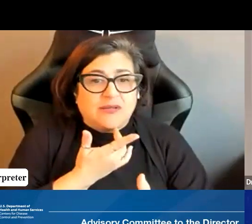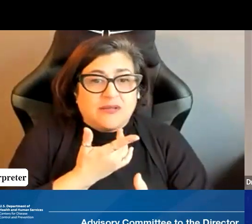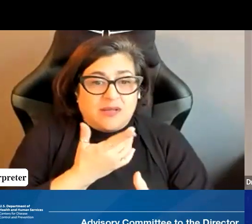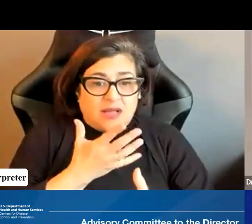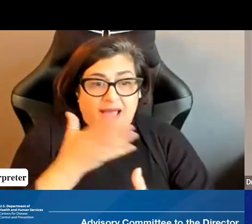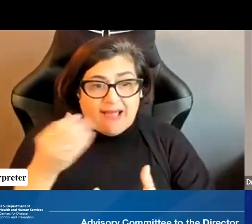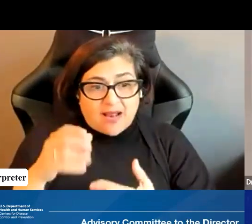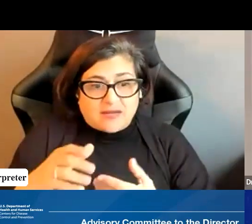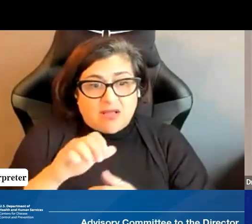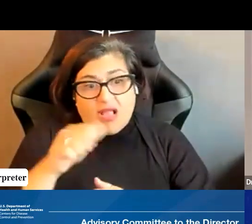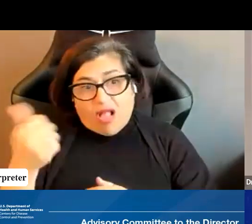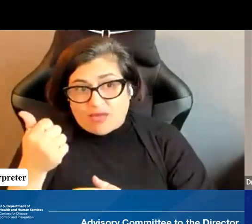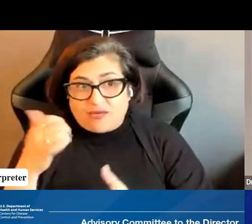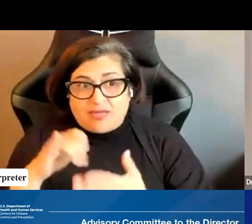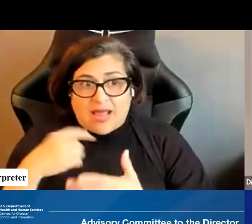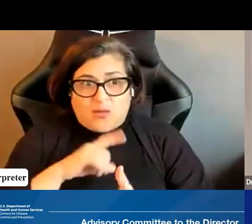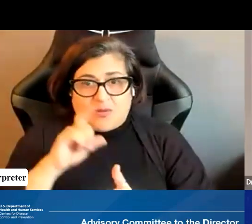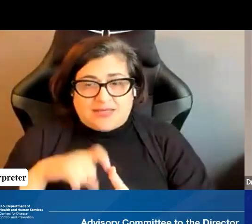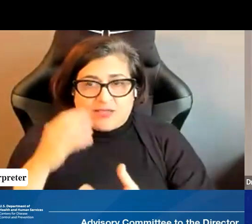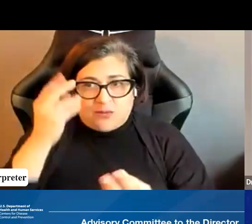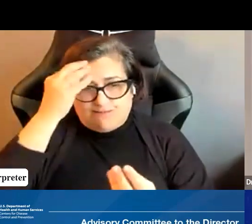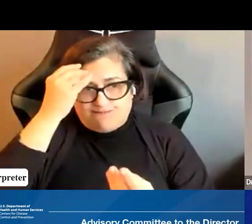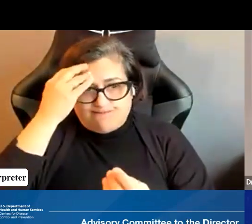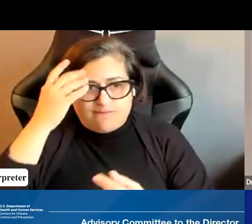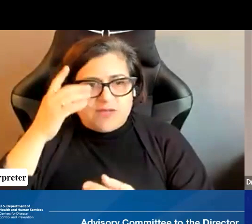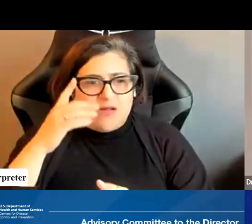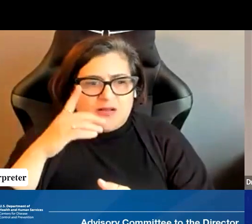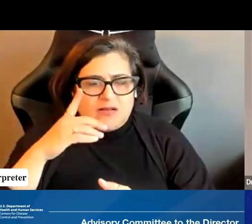but I think it is extremely relevant and it has been brought up, David, earlier,